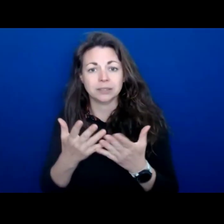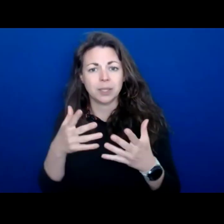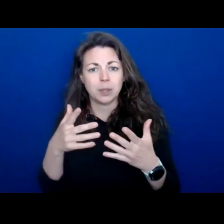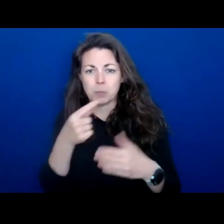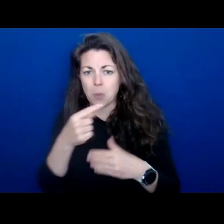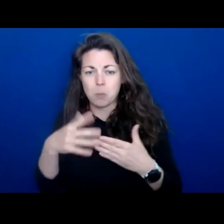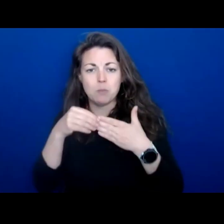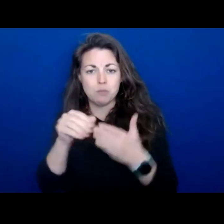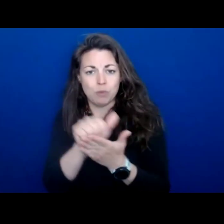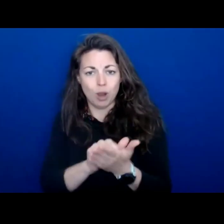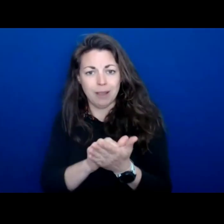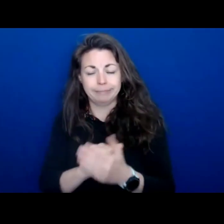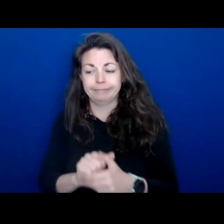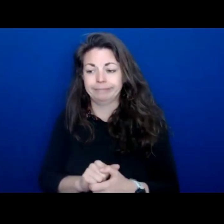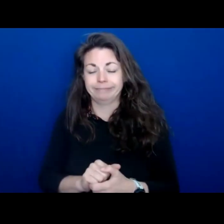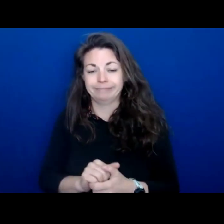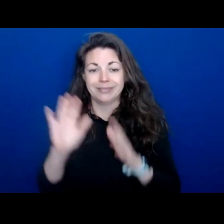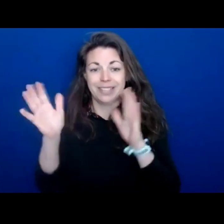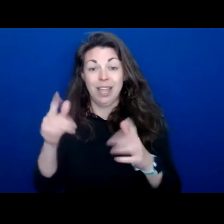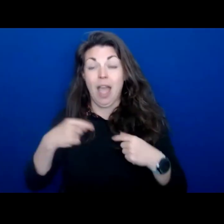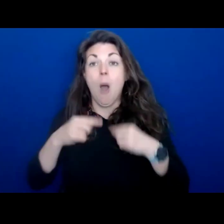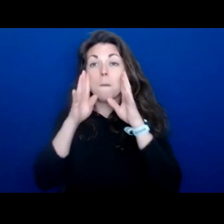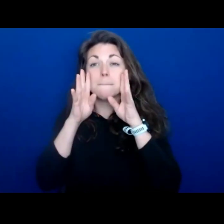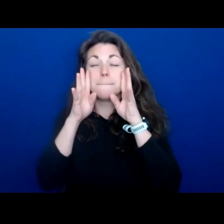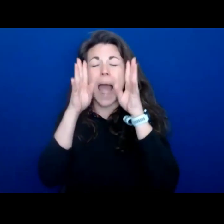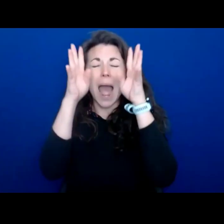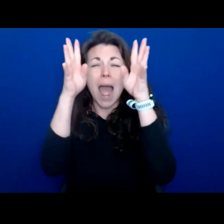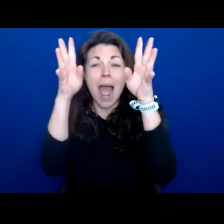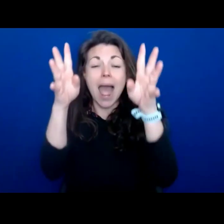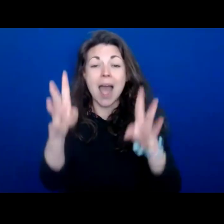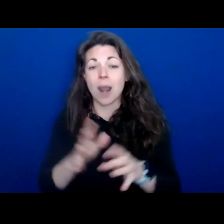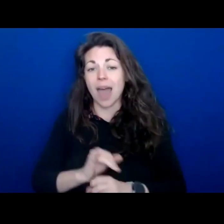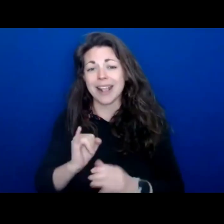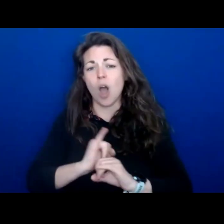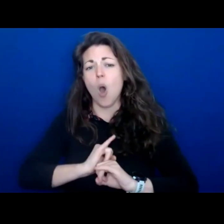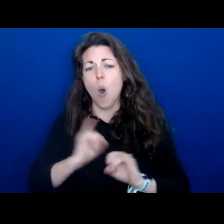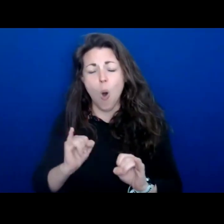Tears. Bubbling mess. Ugly cry, like the Kim Kardashian ugly cry.